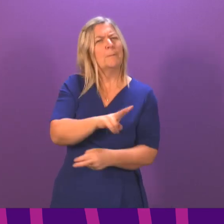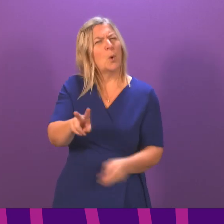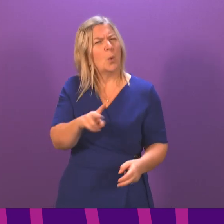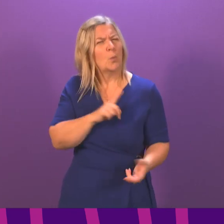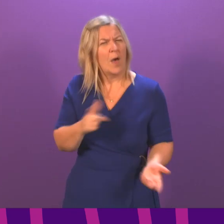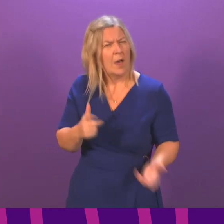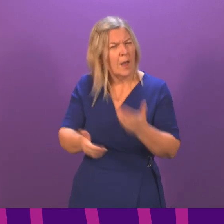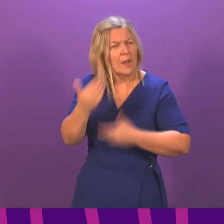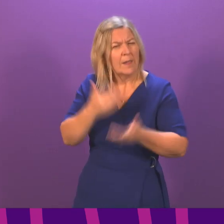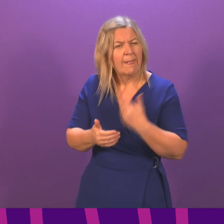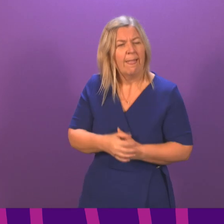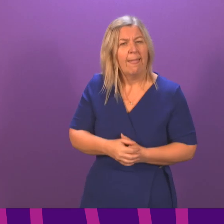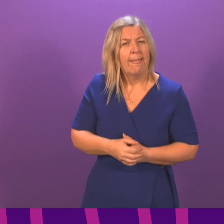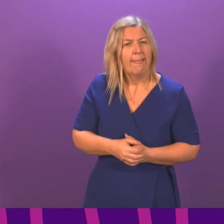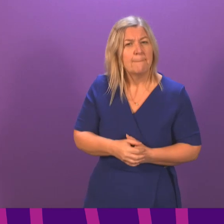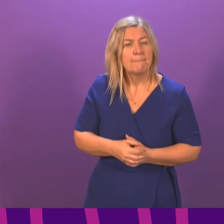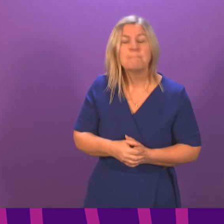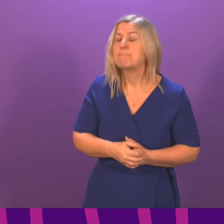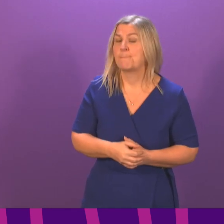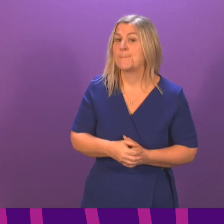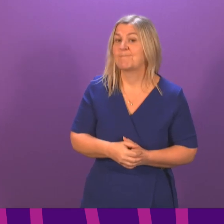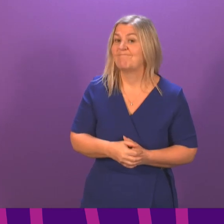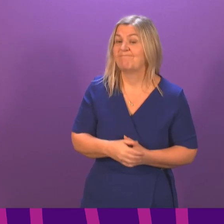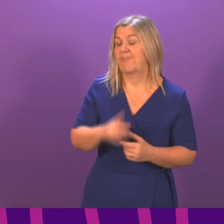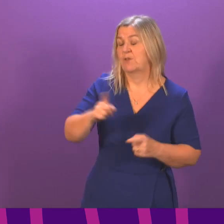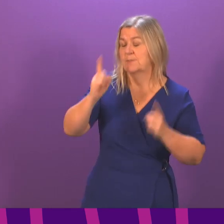Midlothian and Moray? The First Minister: I am happy to have the particular local issues